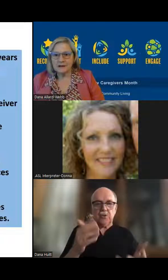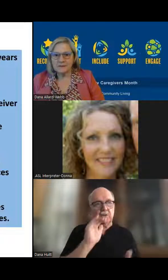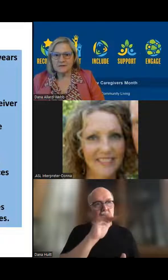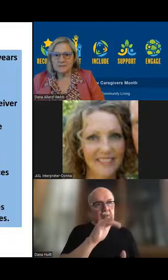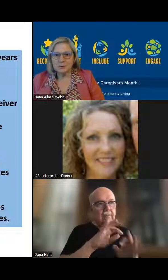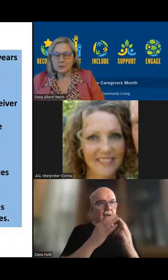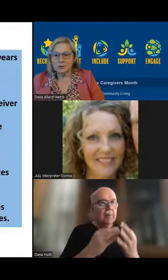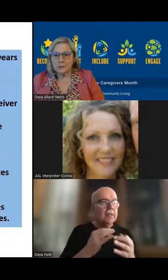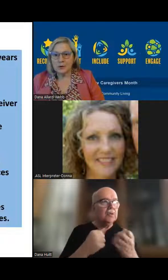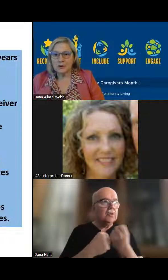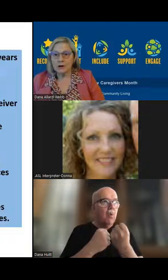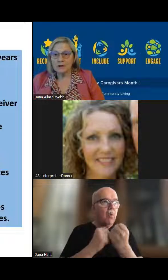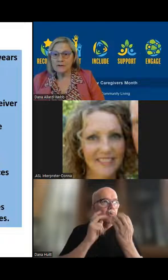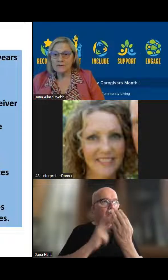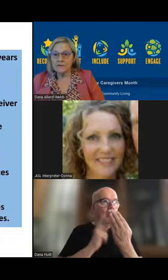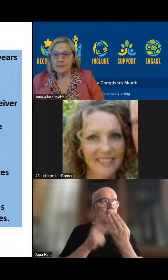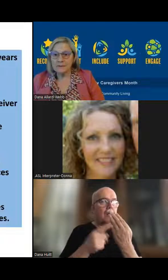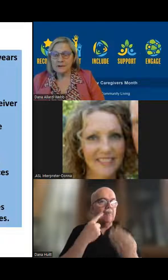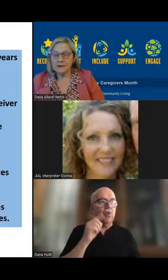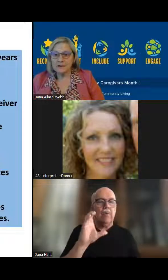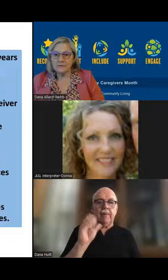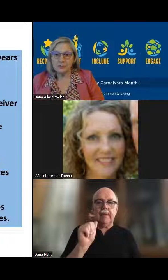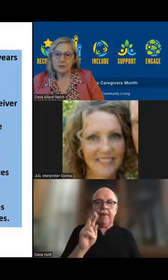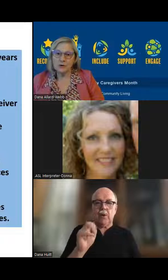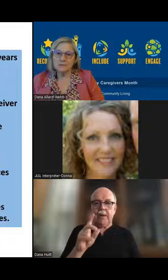course for supervisors to give them better skills in doing